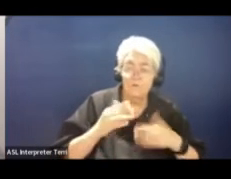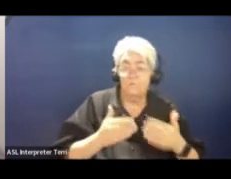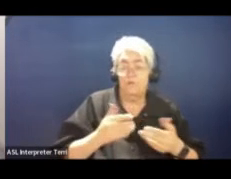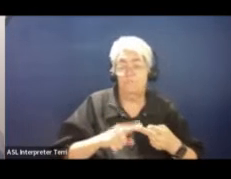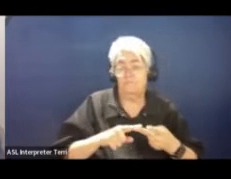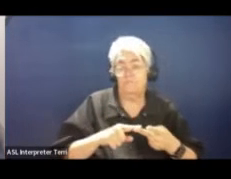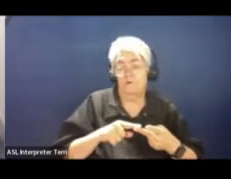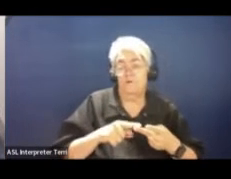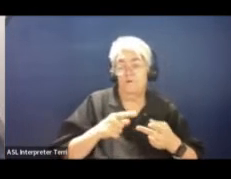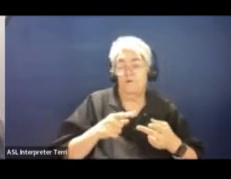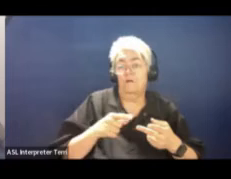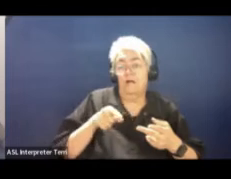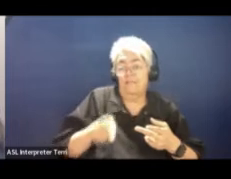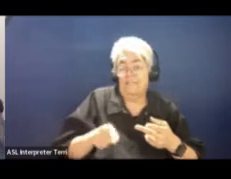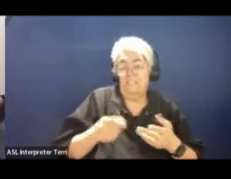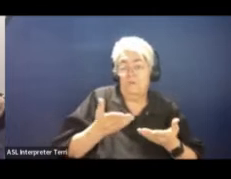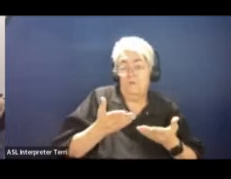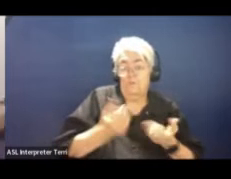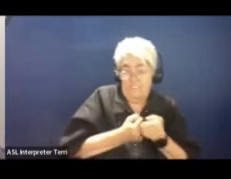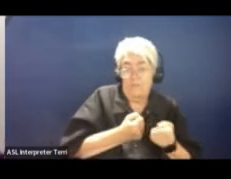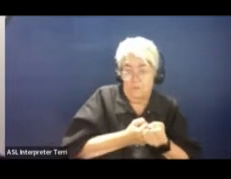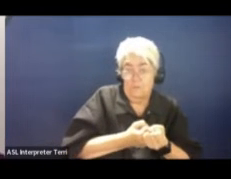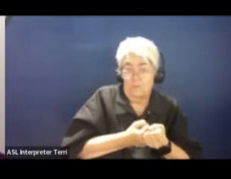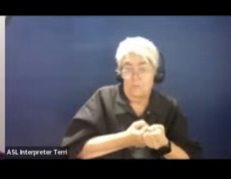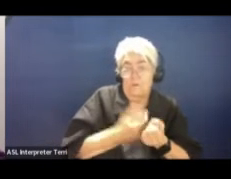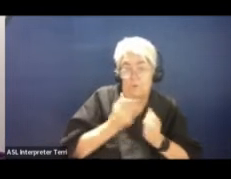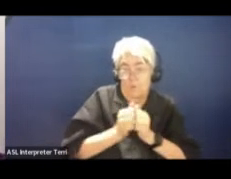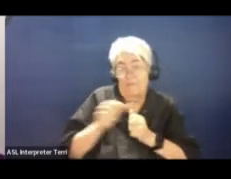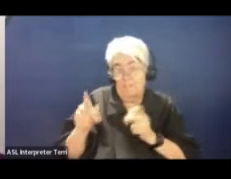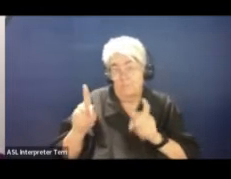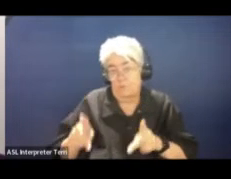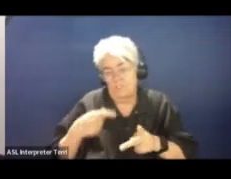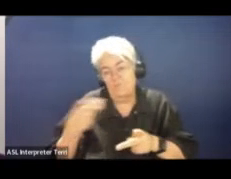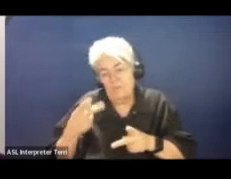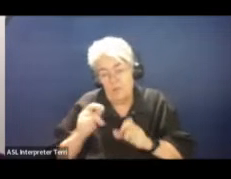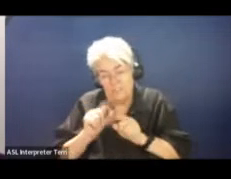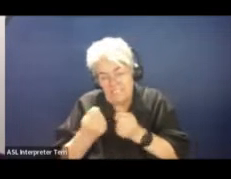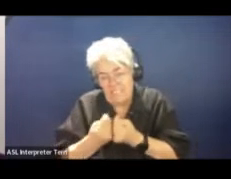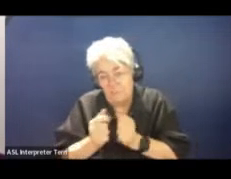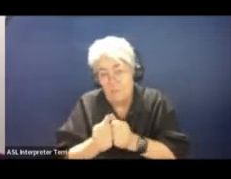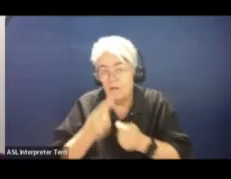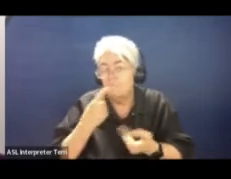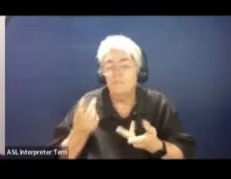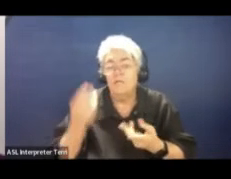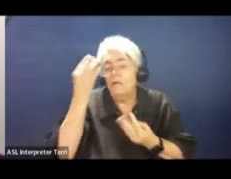with the survivor As a team, and then I will reflect back. Wow, man, we just identified 10 goals